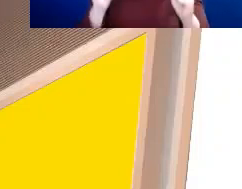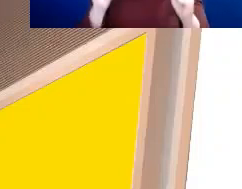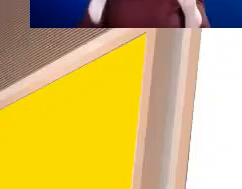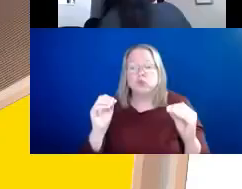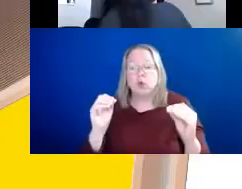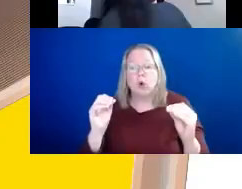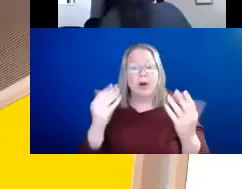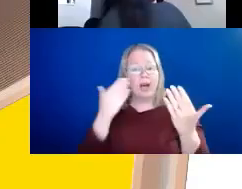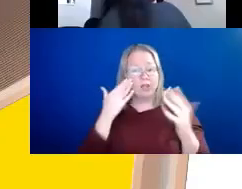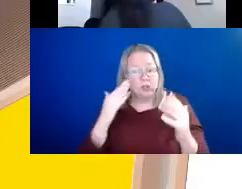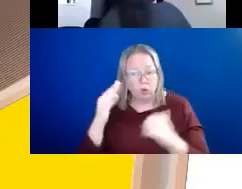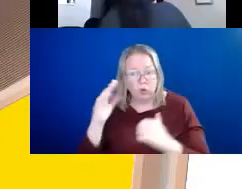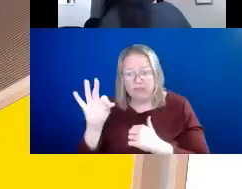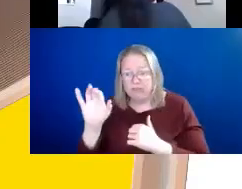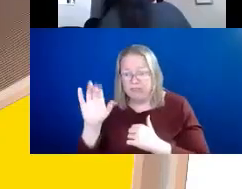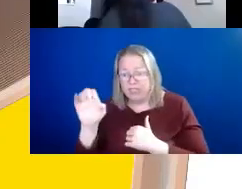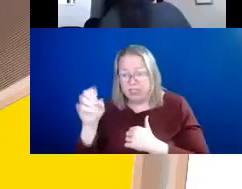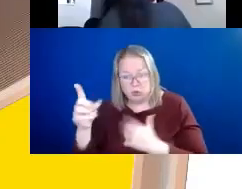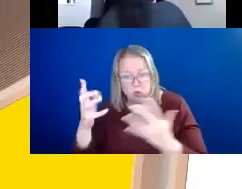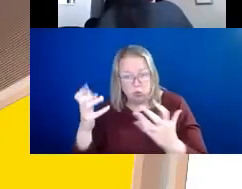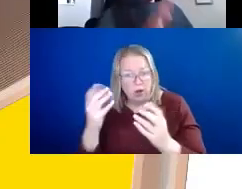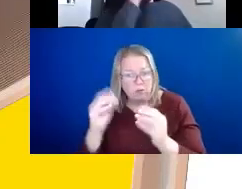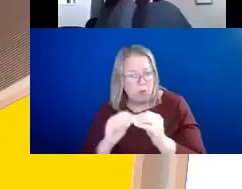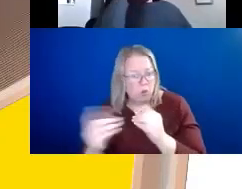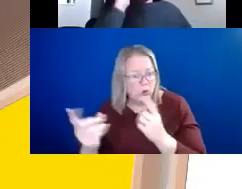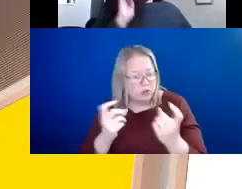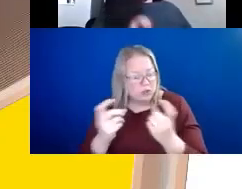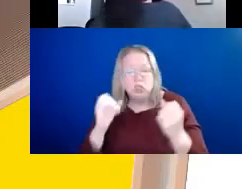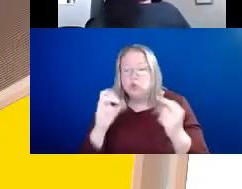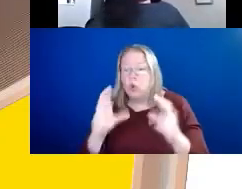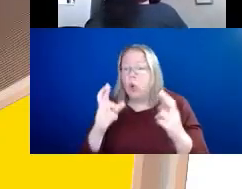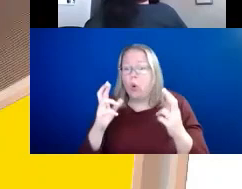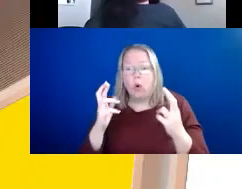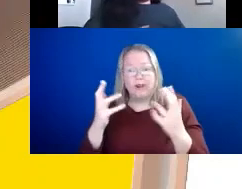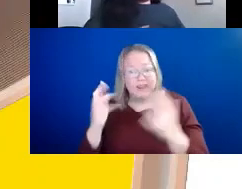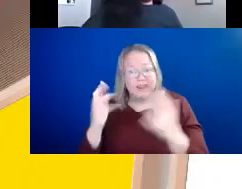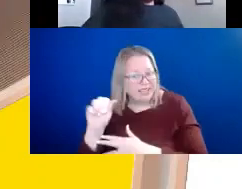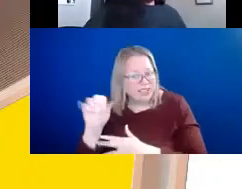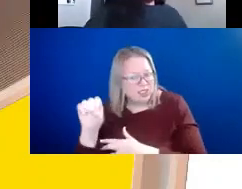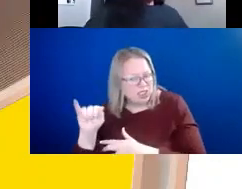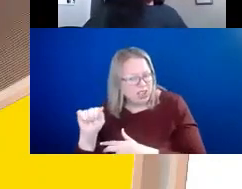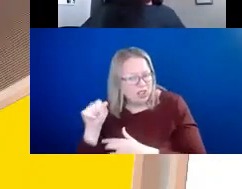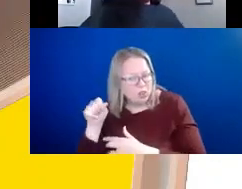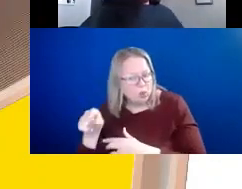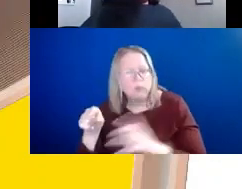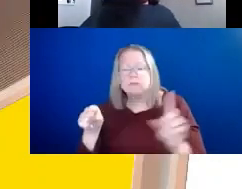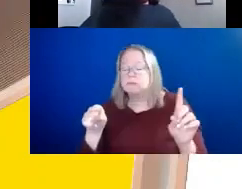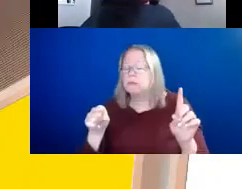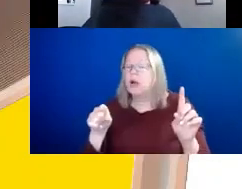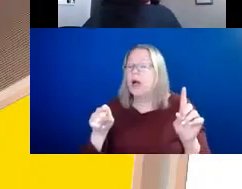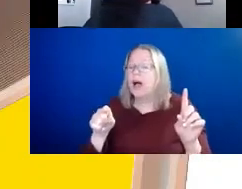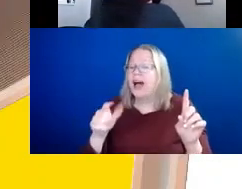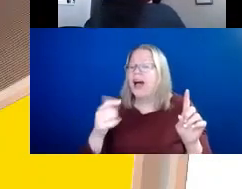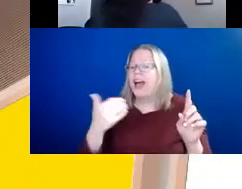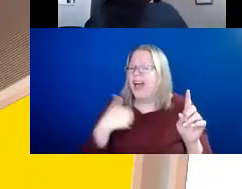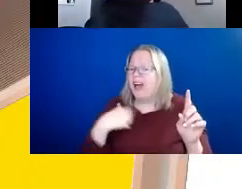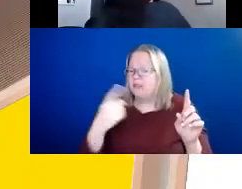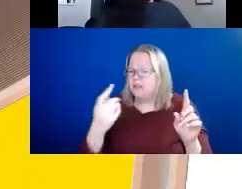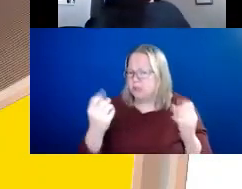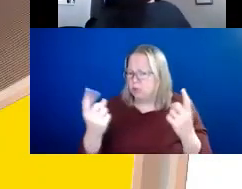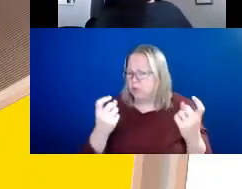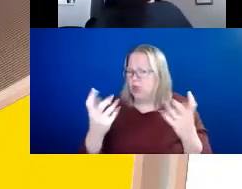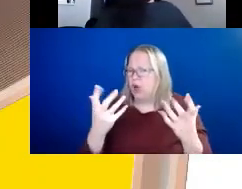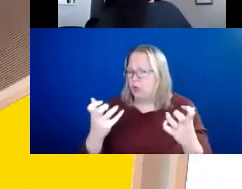A couple questions I want to acknowledge.